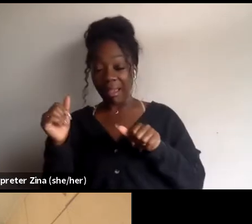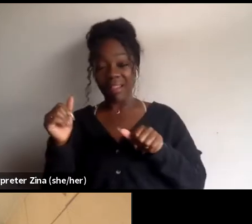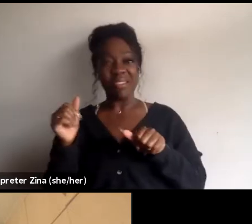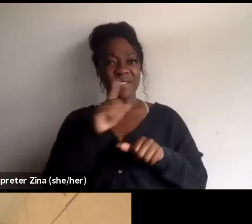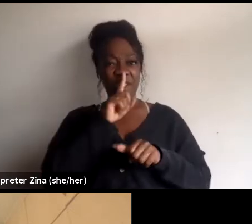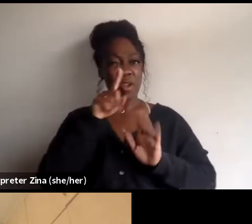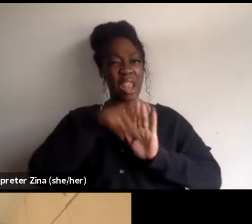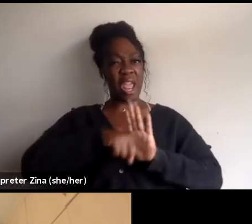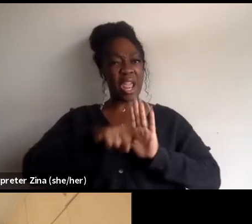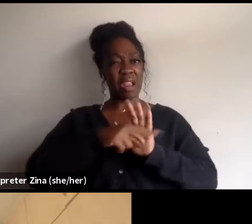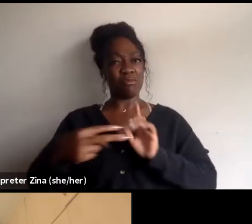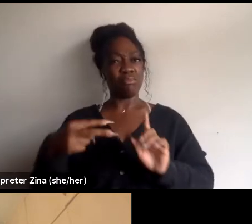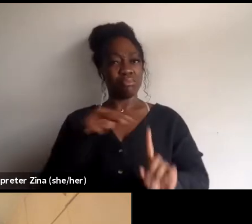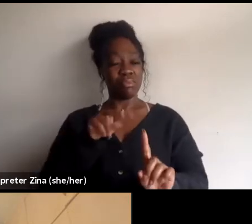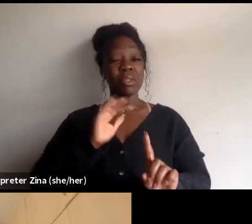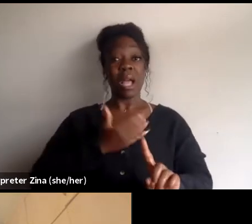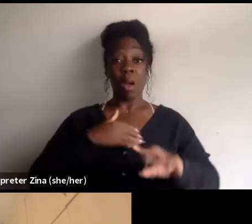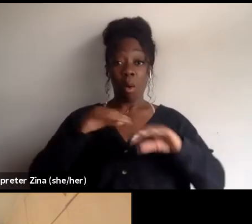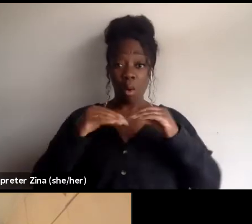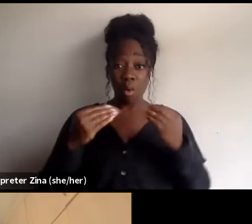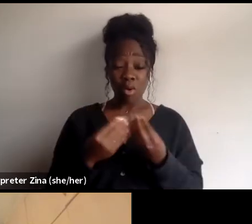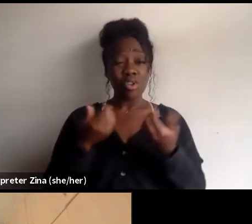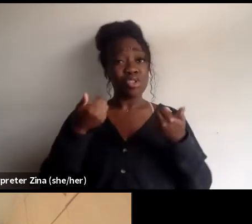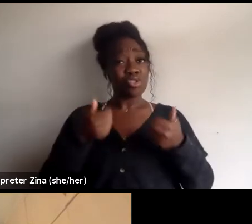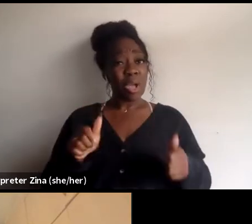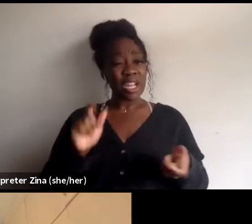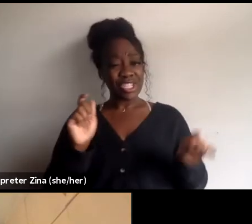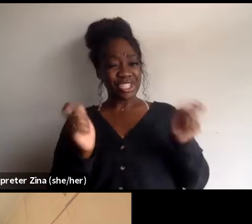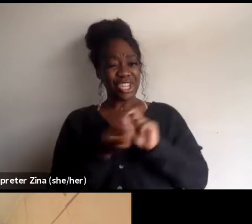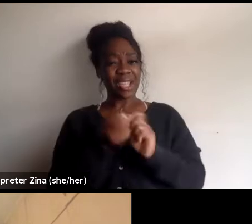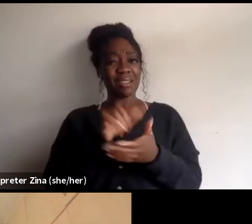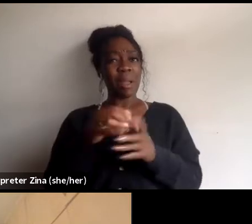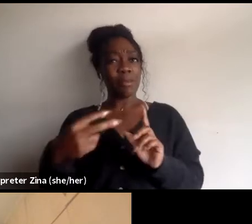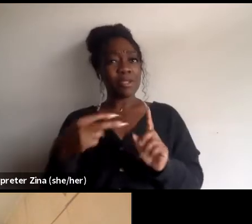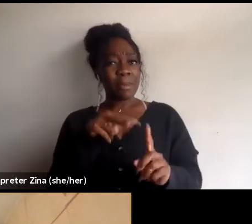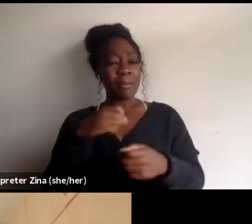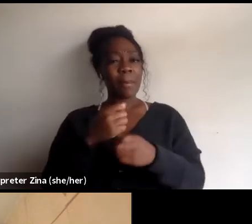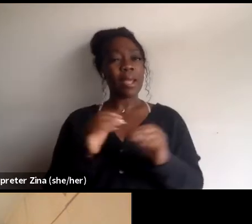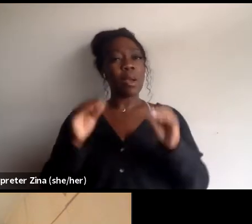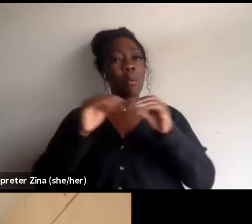And the program that I run is called Pop Culture and Social Change. So using the pop cultural and space,